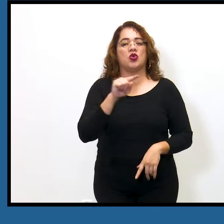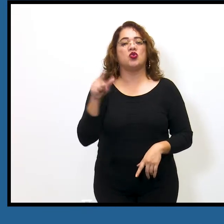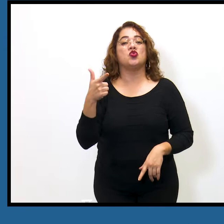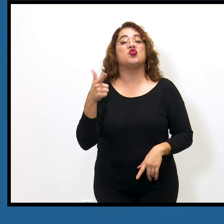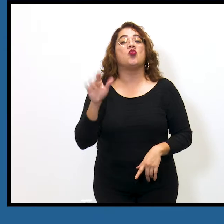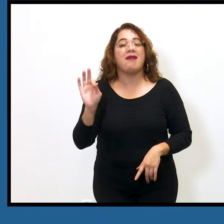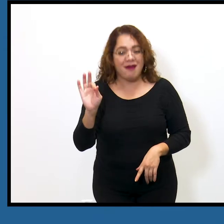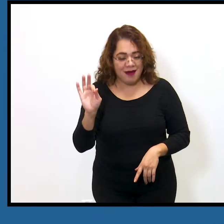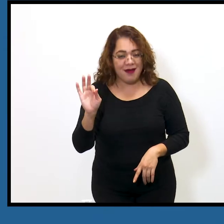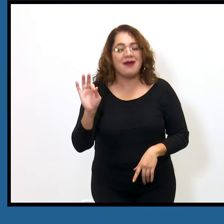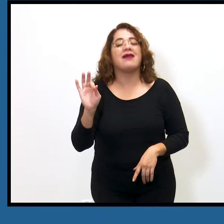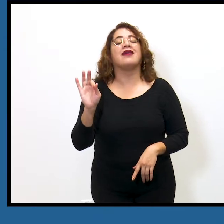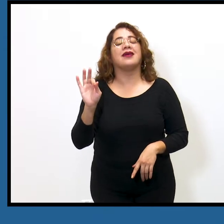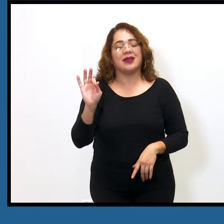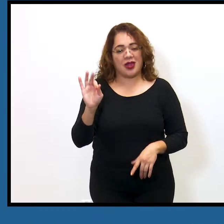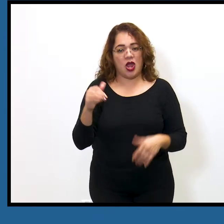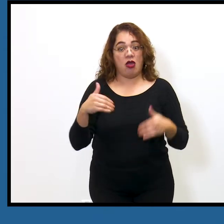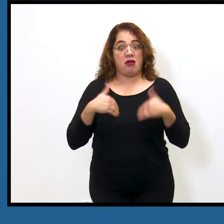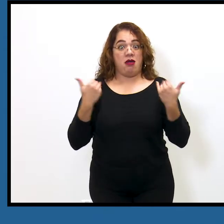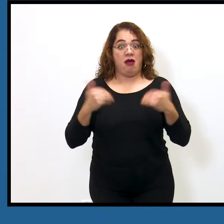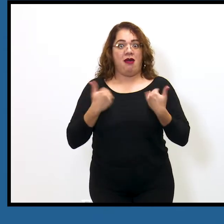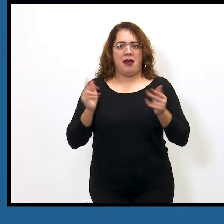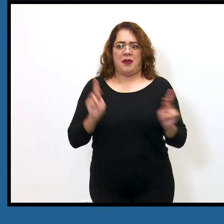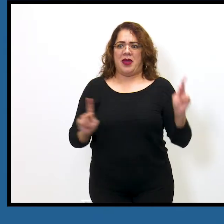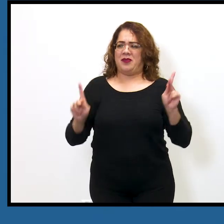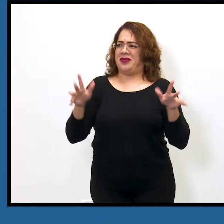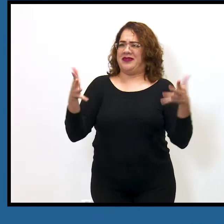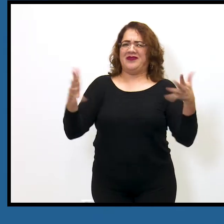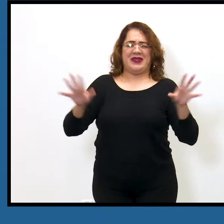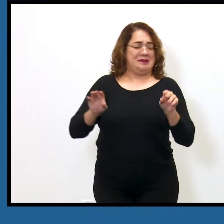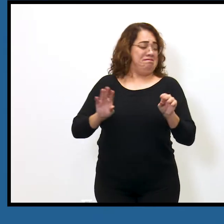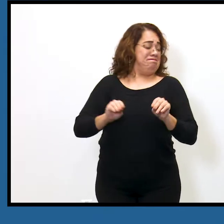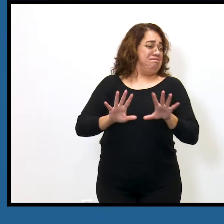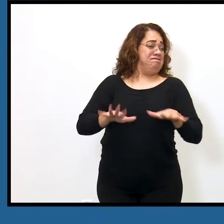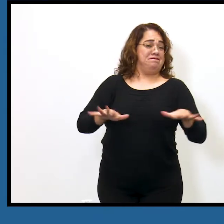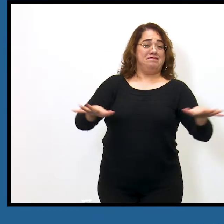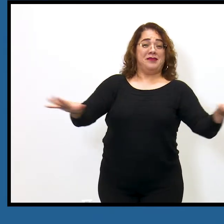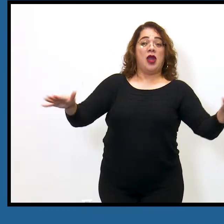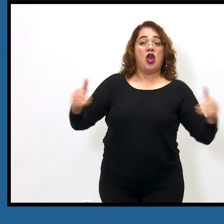It's, this is now a young person's virus and a young person's challenge